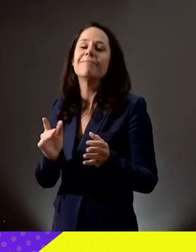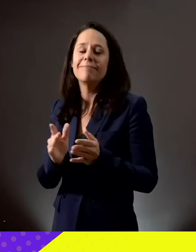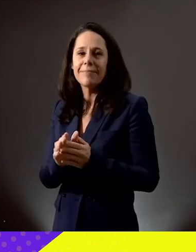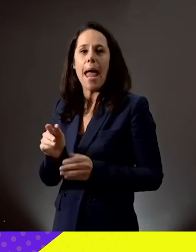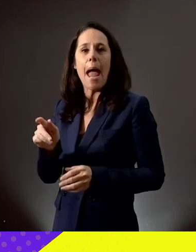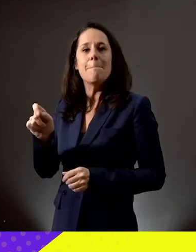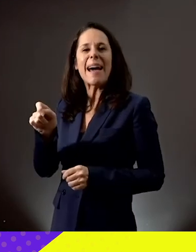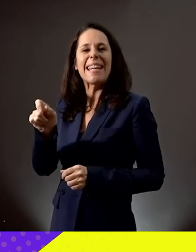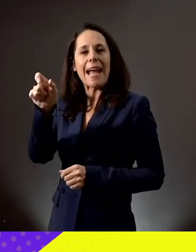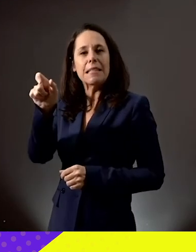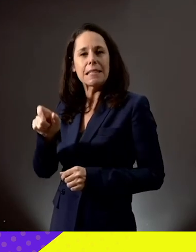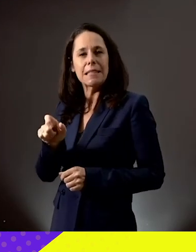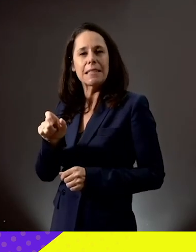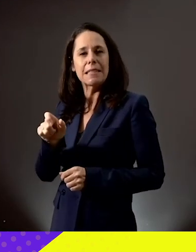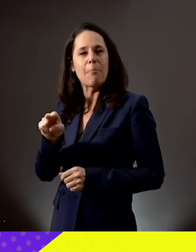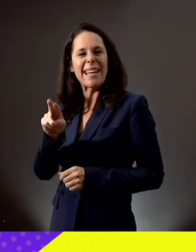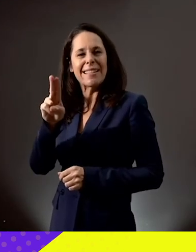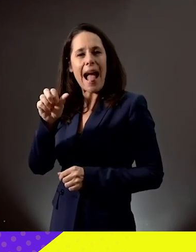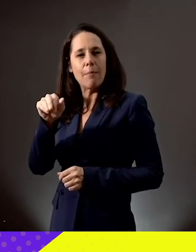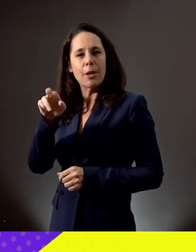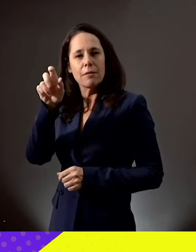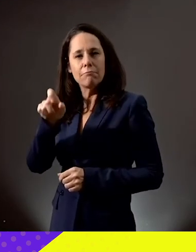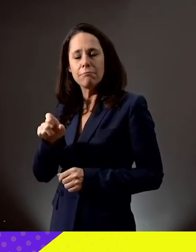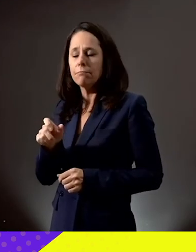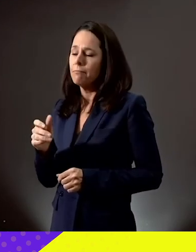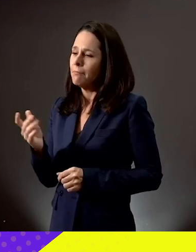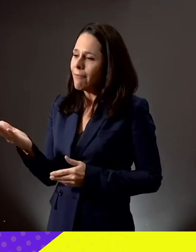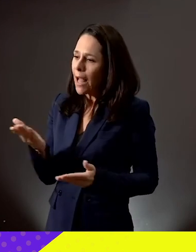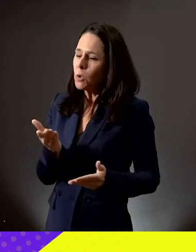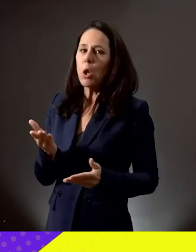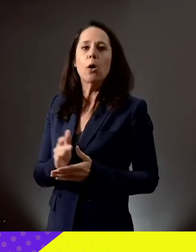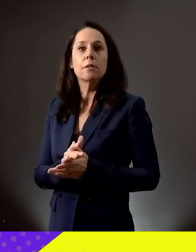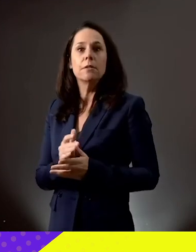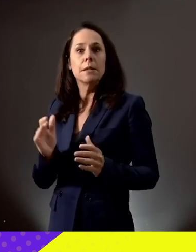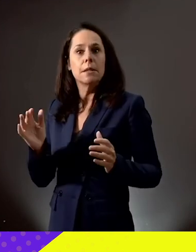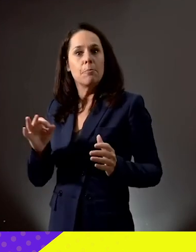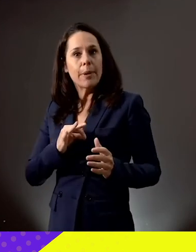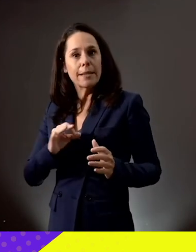We just had a great kick-off, but you're back for the conclusion.